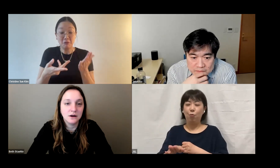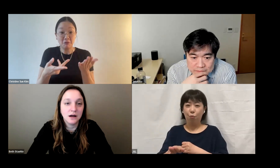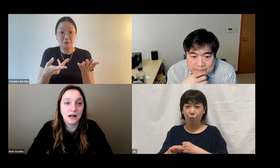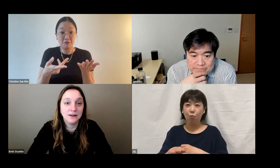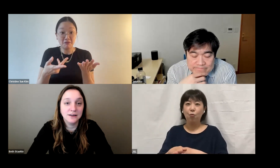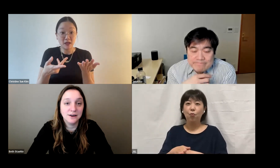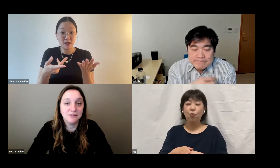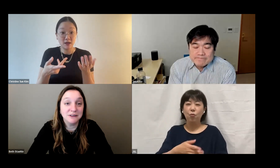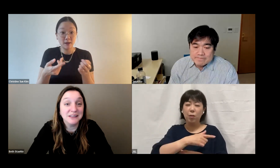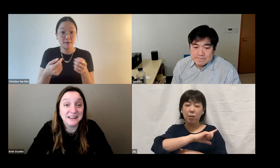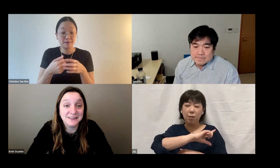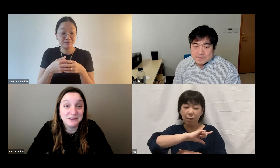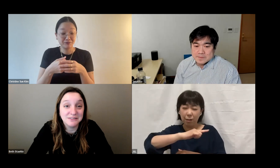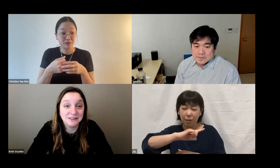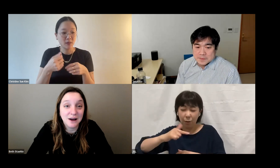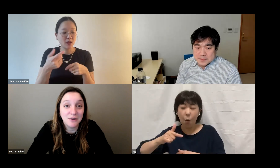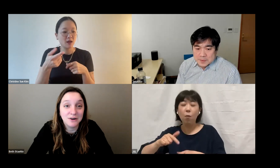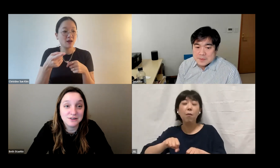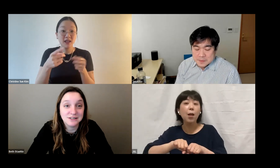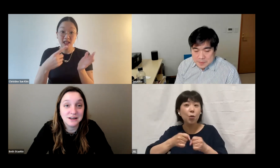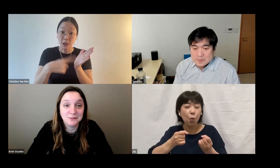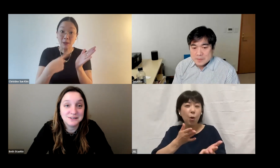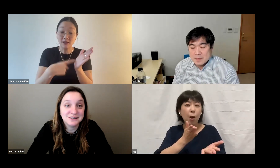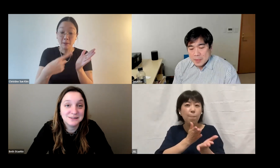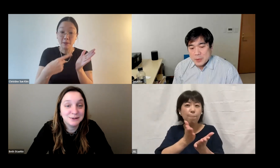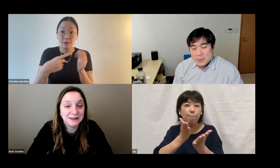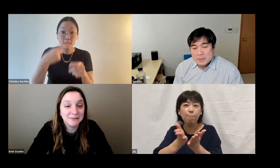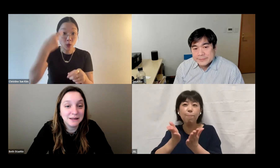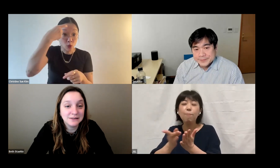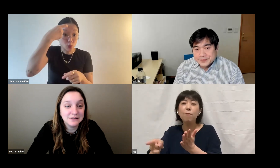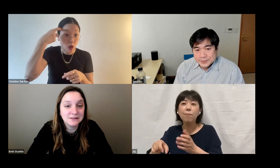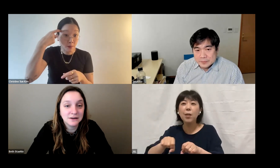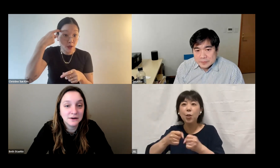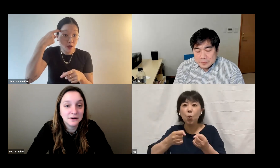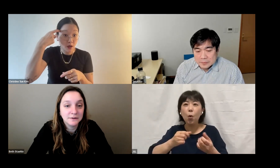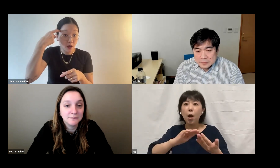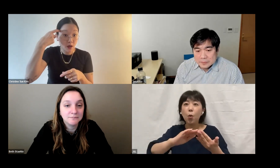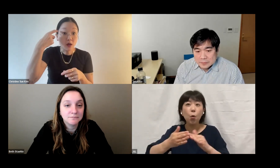I feel like I don't even now understand what disability means, that